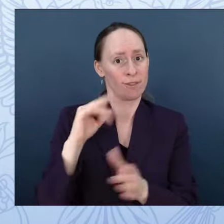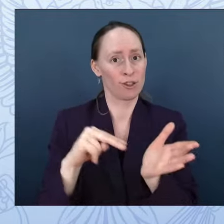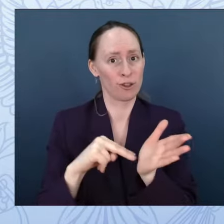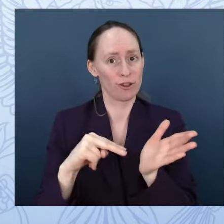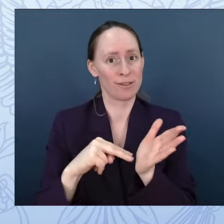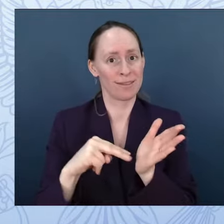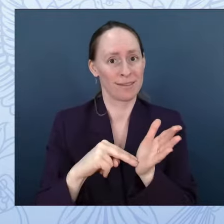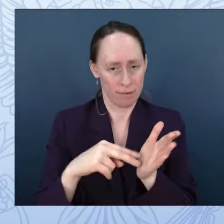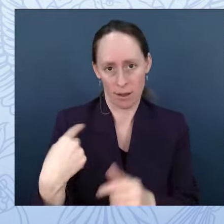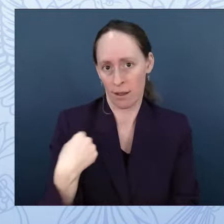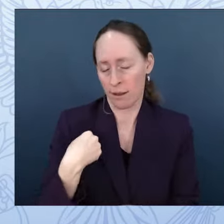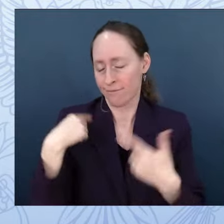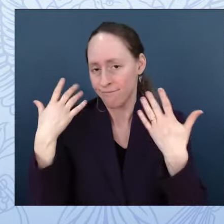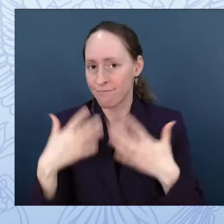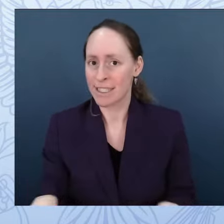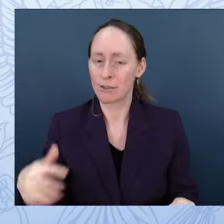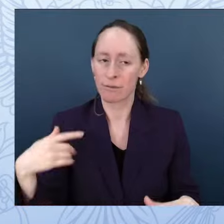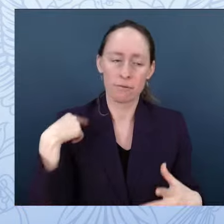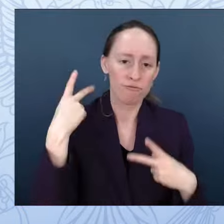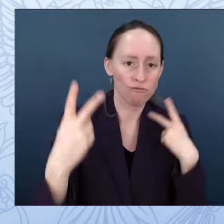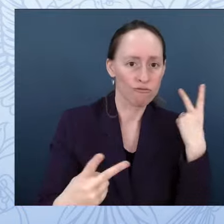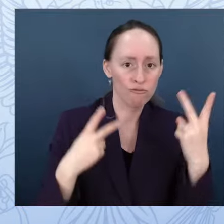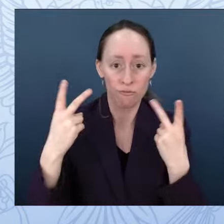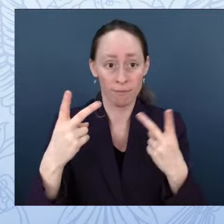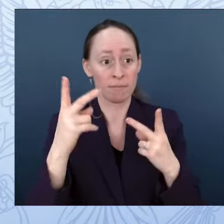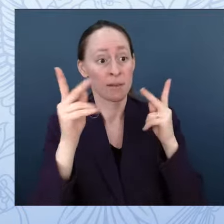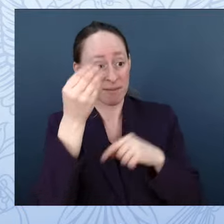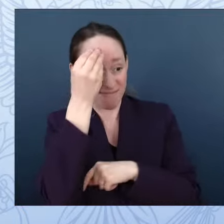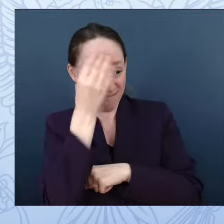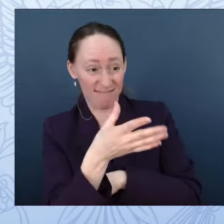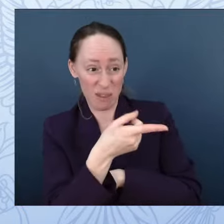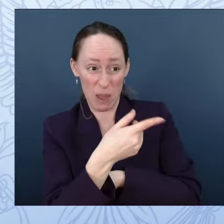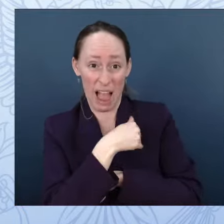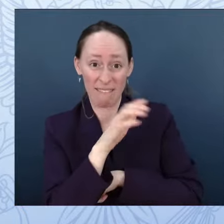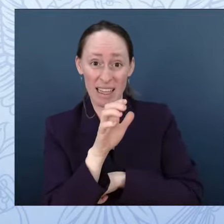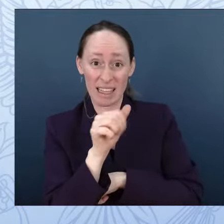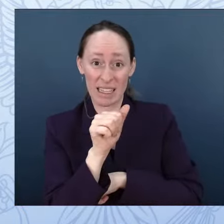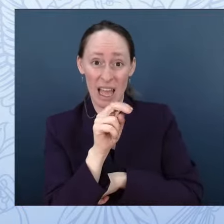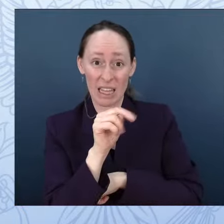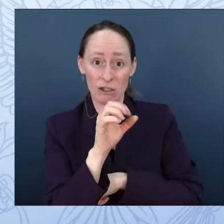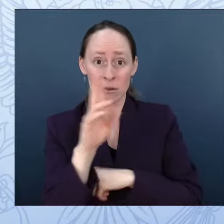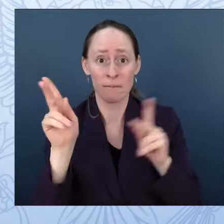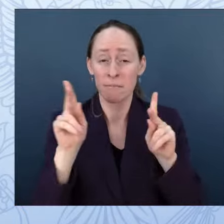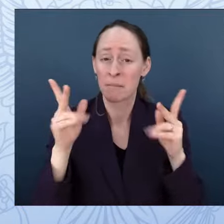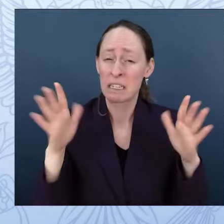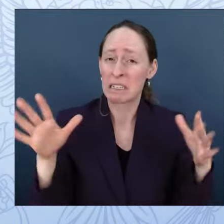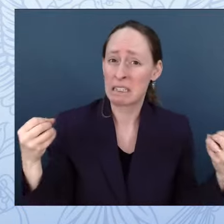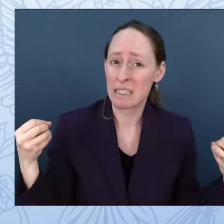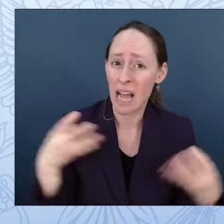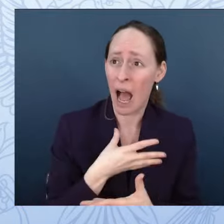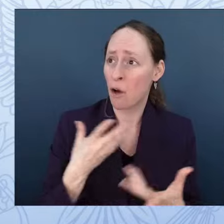but also about losing control. Even when someone we love is able to conquer cancer. The experience leaves a very long shadow,